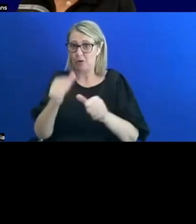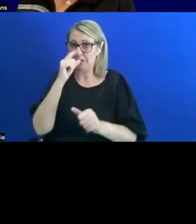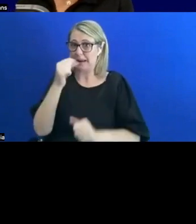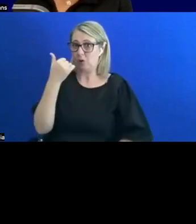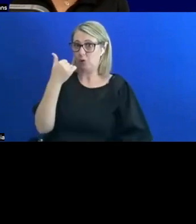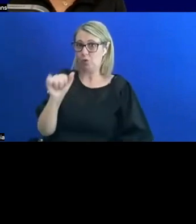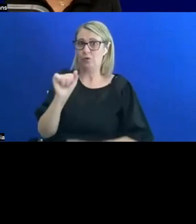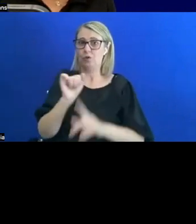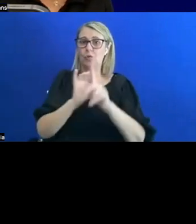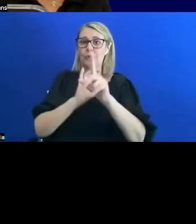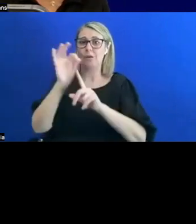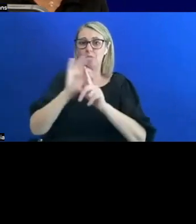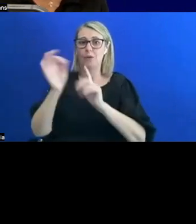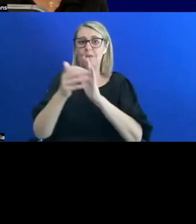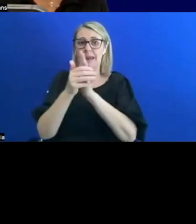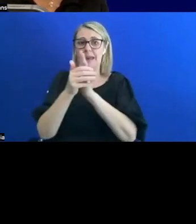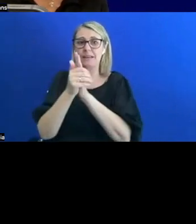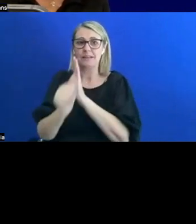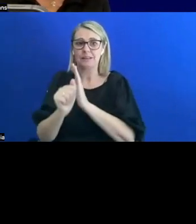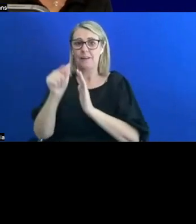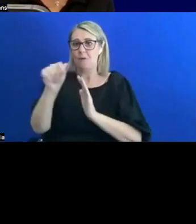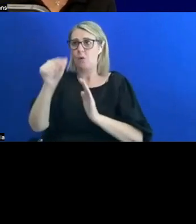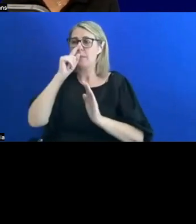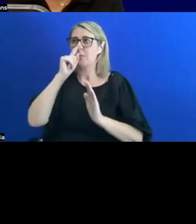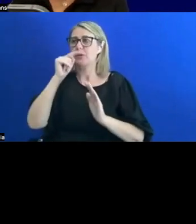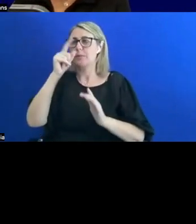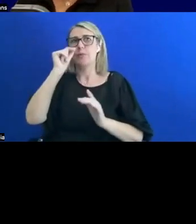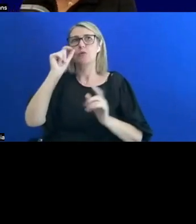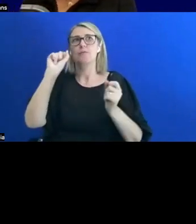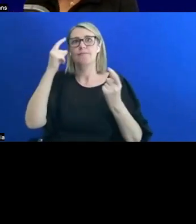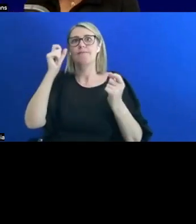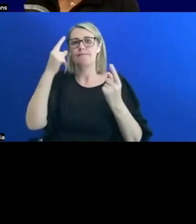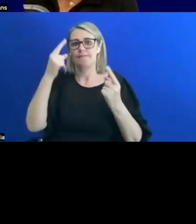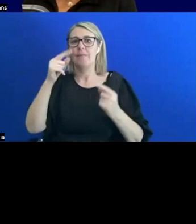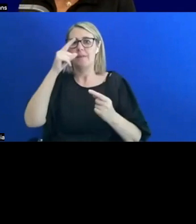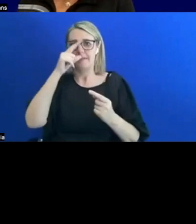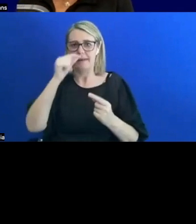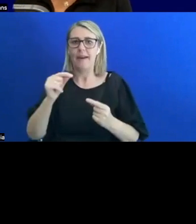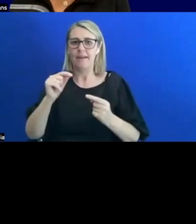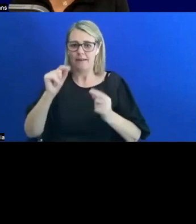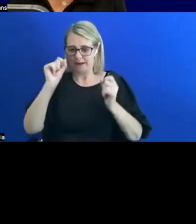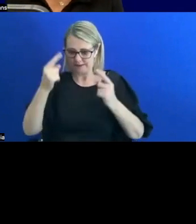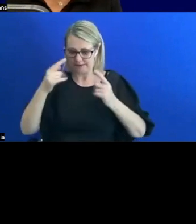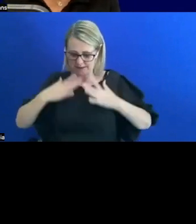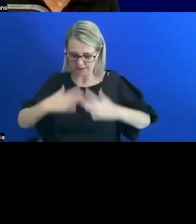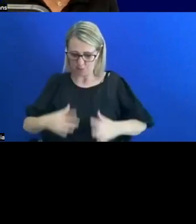ability of the individual to notice and begin to understand their body cues. That is improved